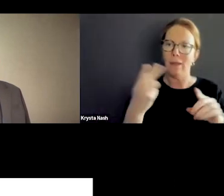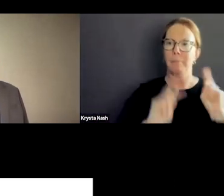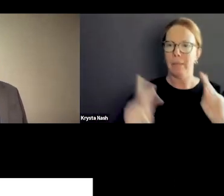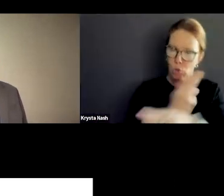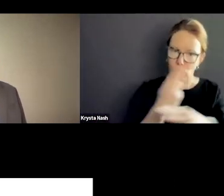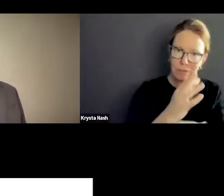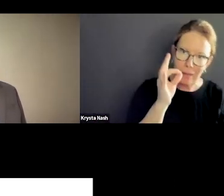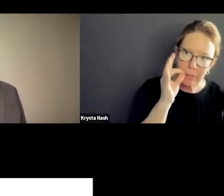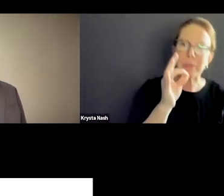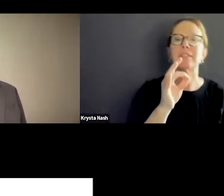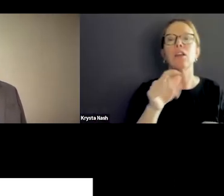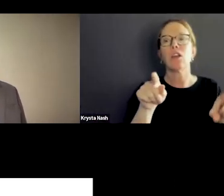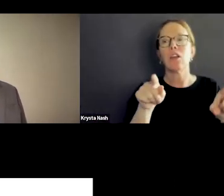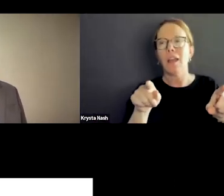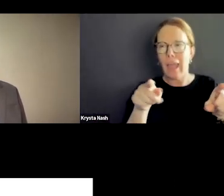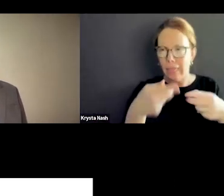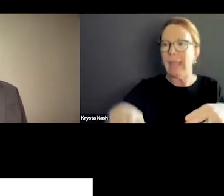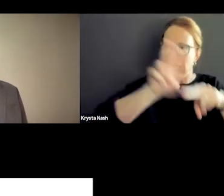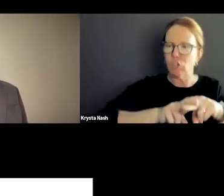who do increase their sports betting frequency.